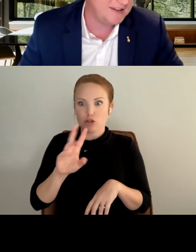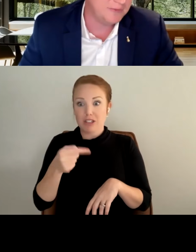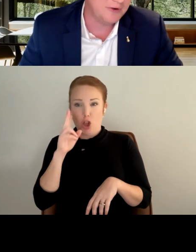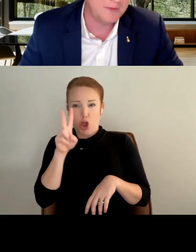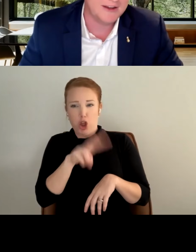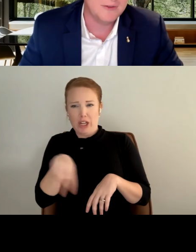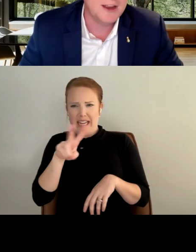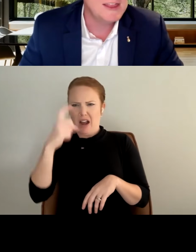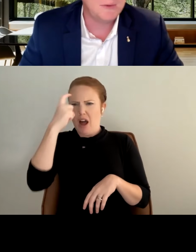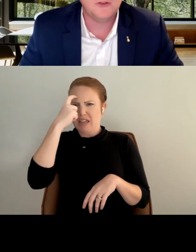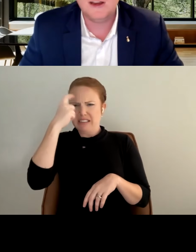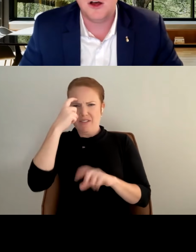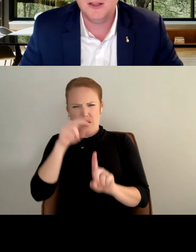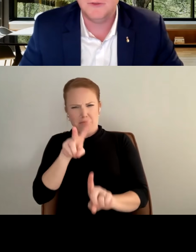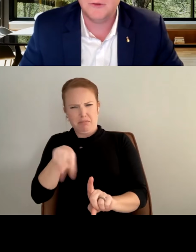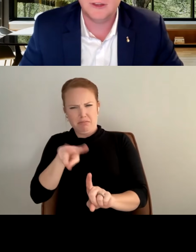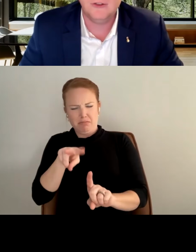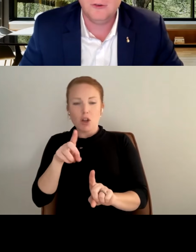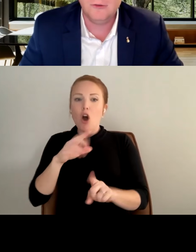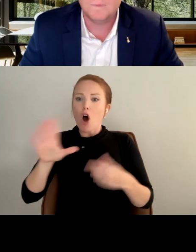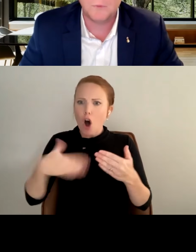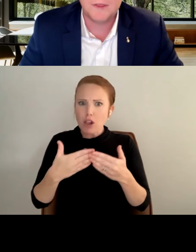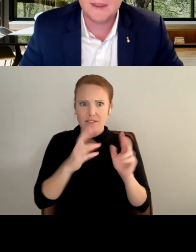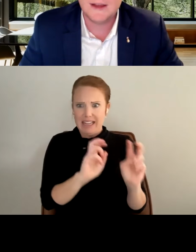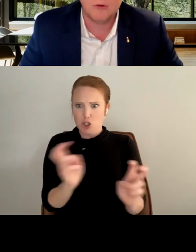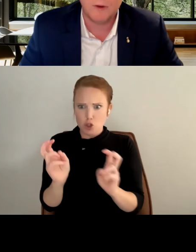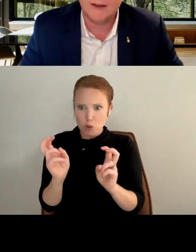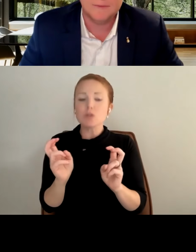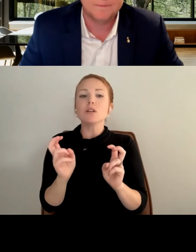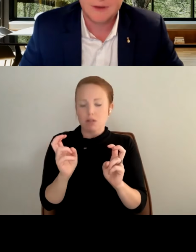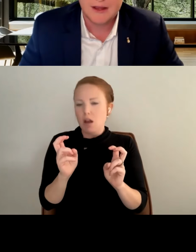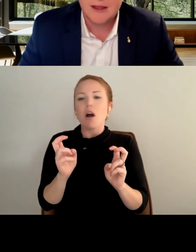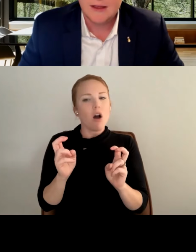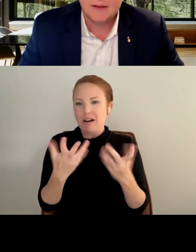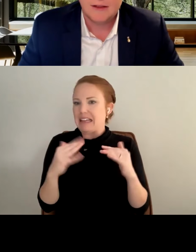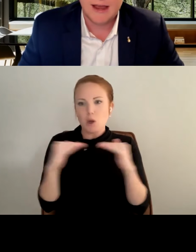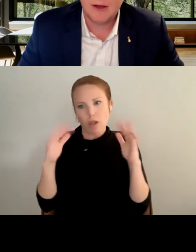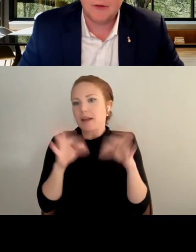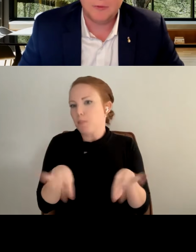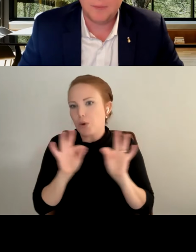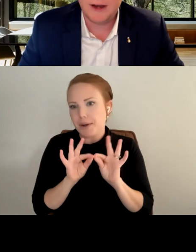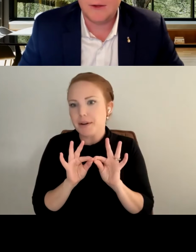cognitive perspective - that we treat all of those issues with equal weight. Now I also want to point